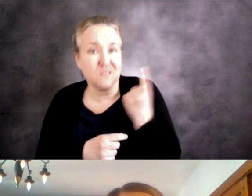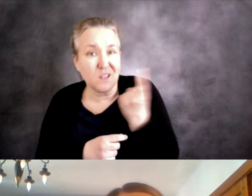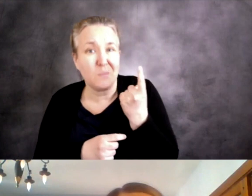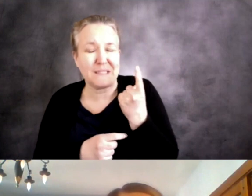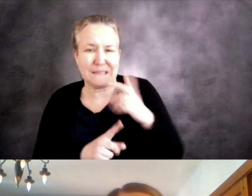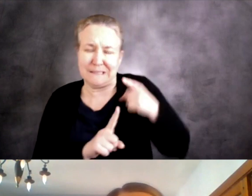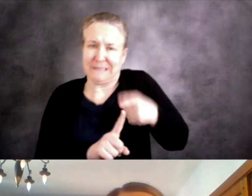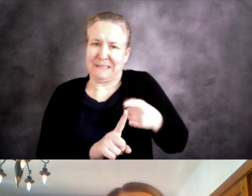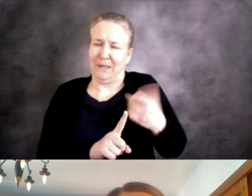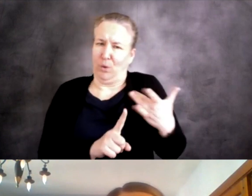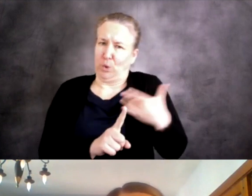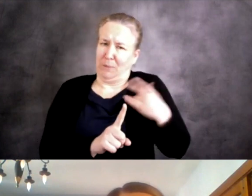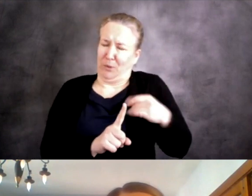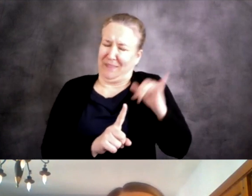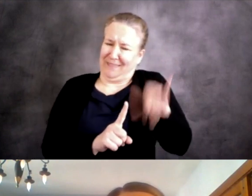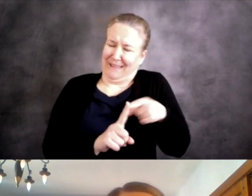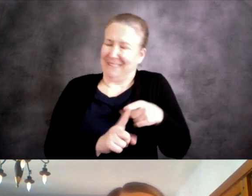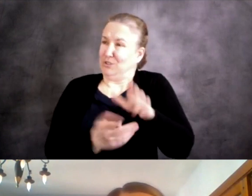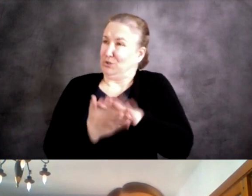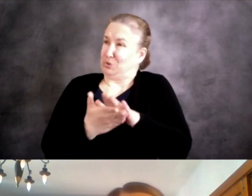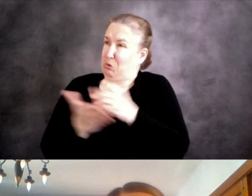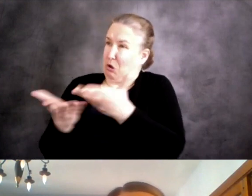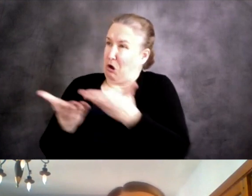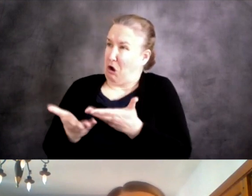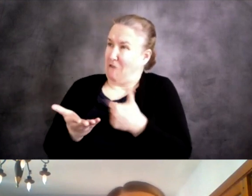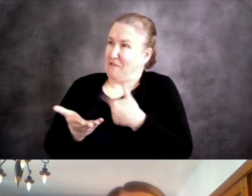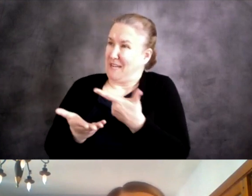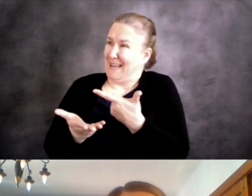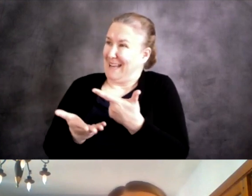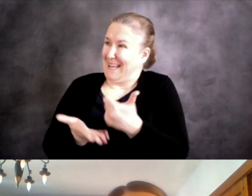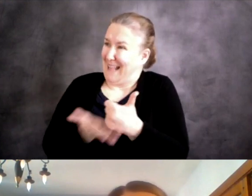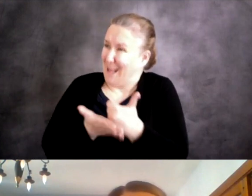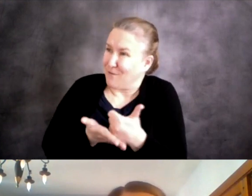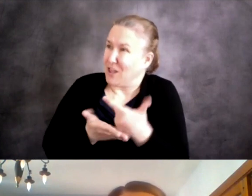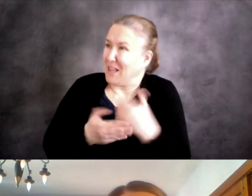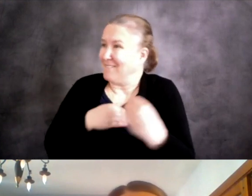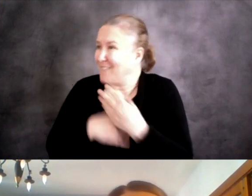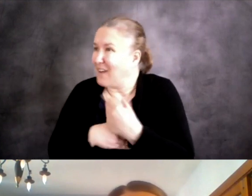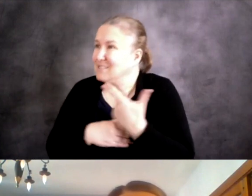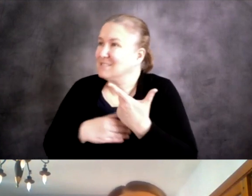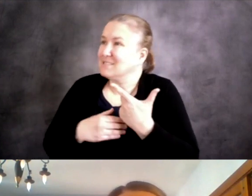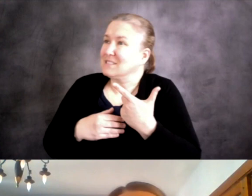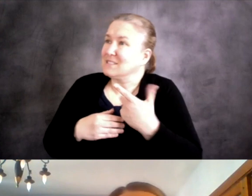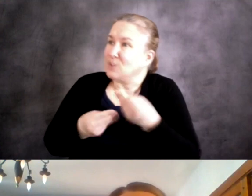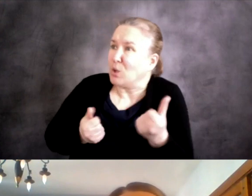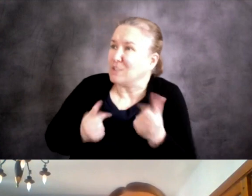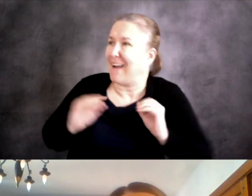about and your school is really not offering you a helpful advice or helpful solution, um, talk